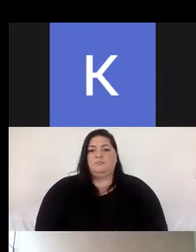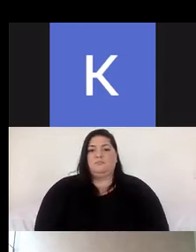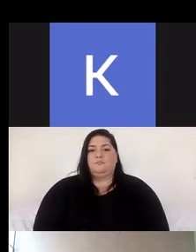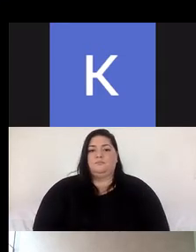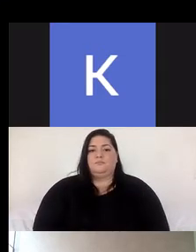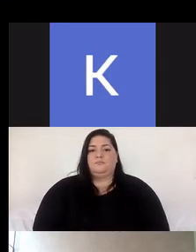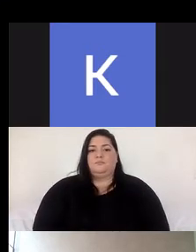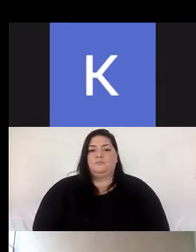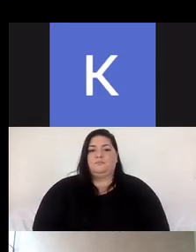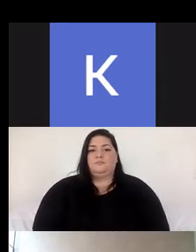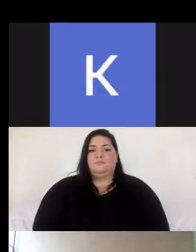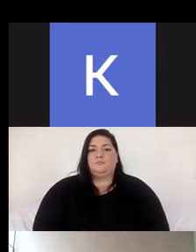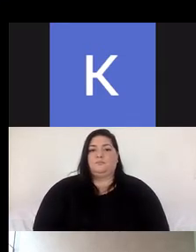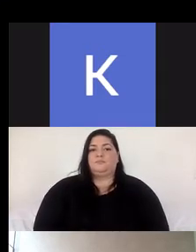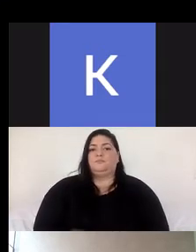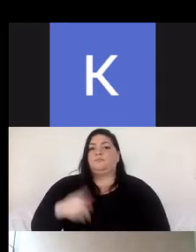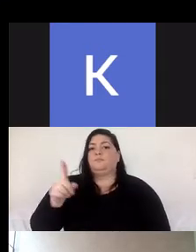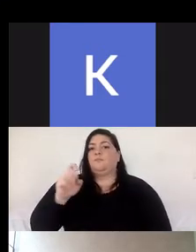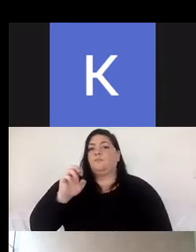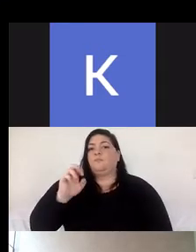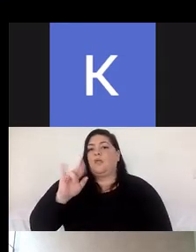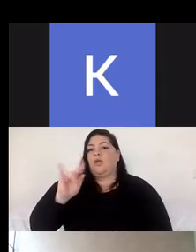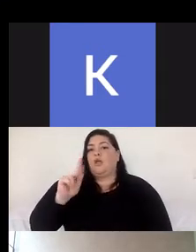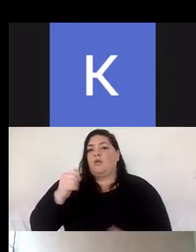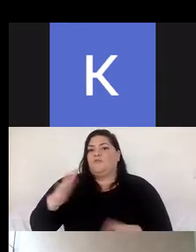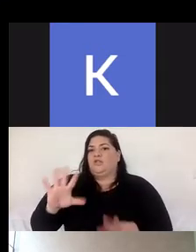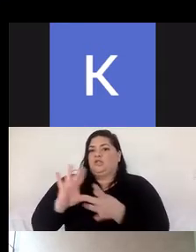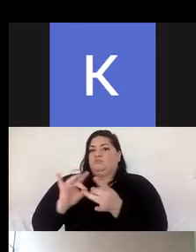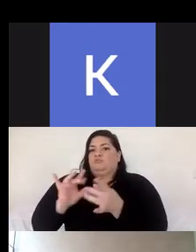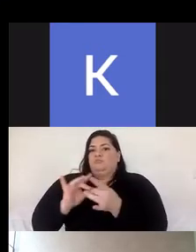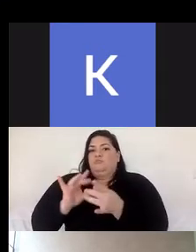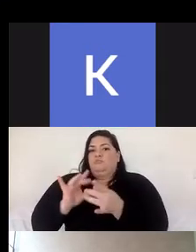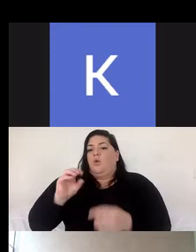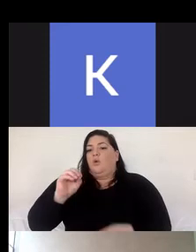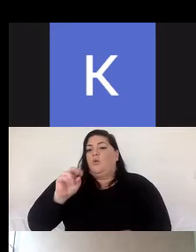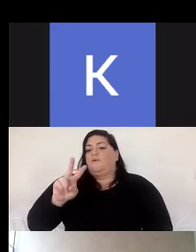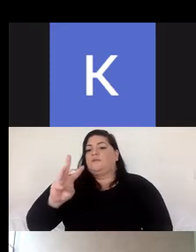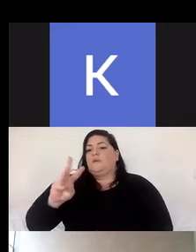So Erika has talked a little bit about how OVW uses grantee data